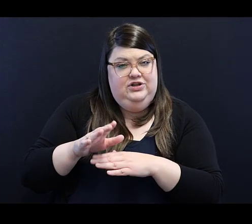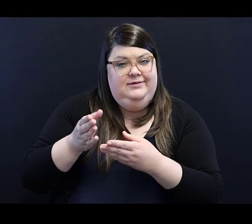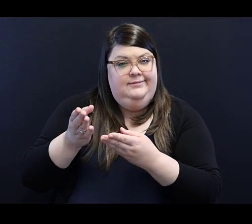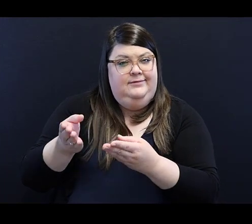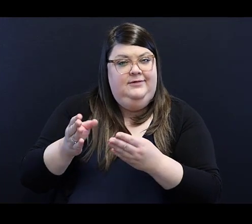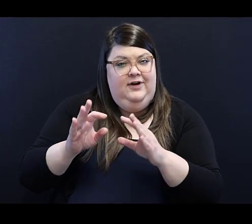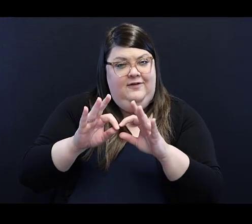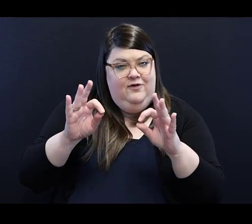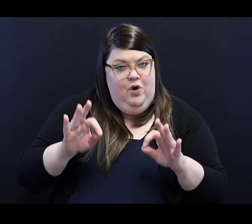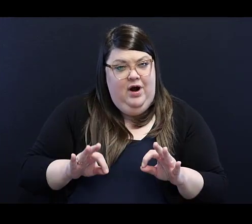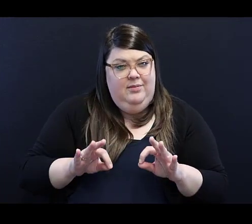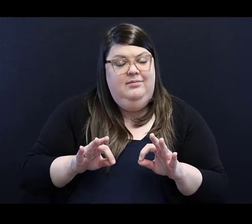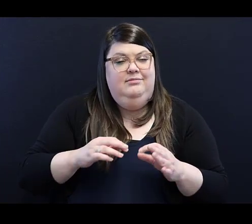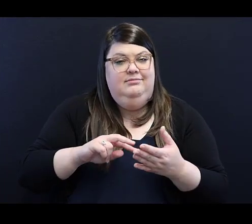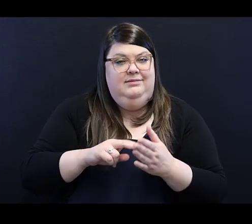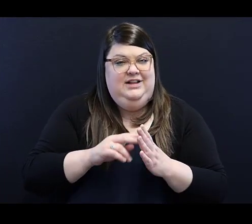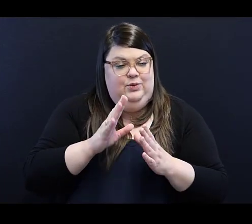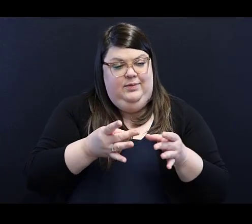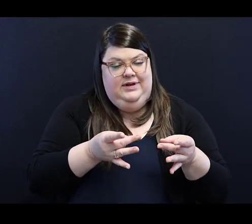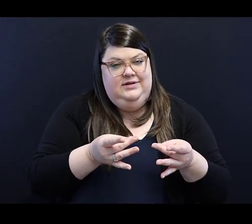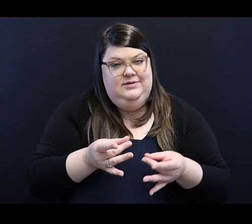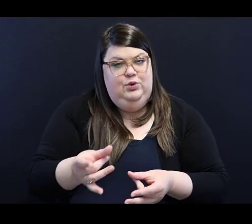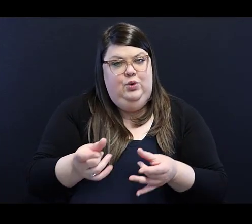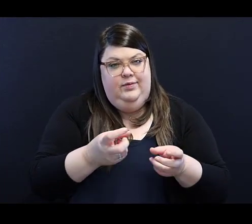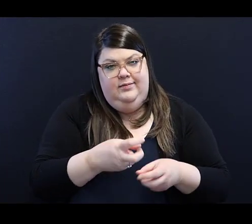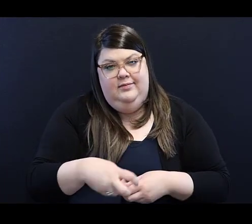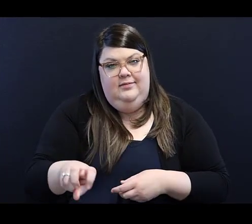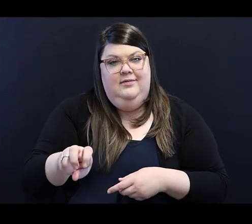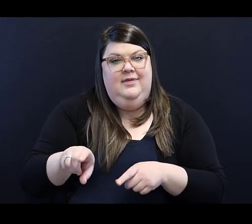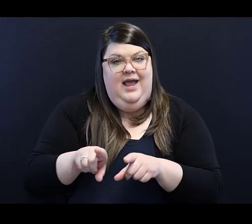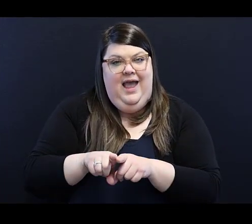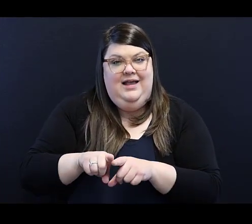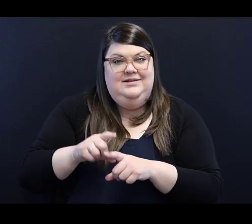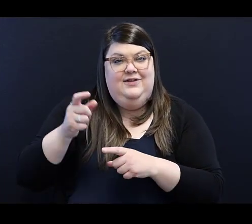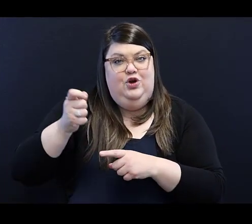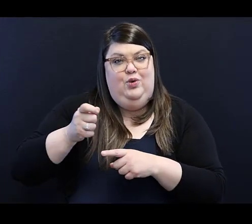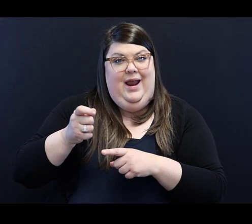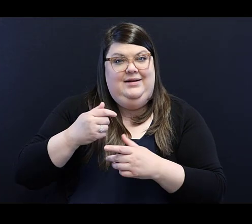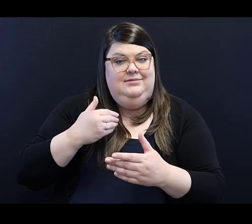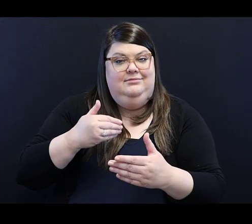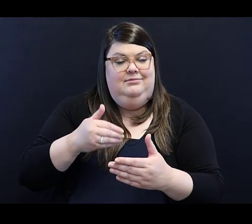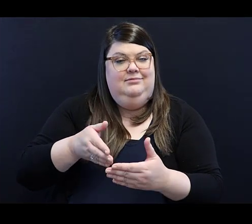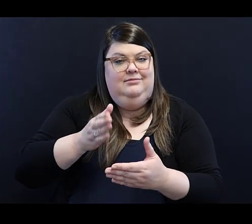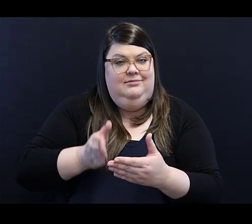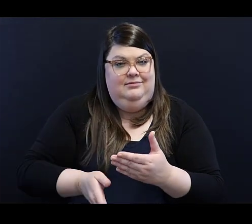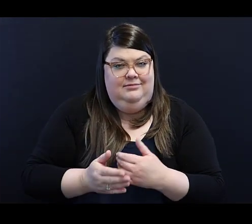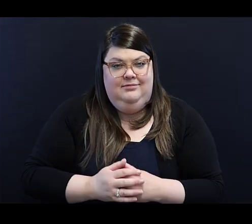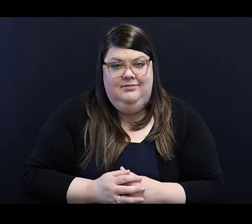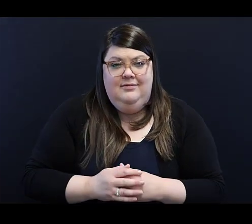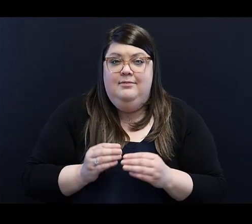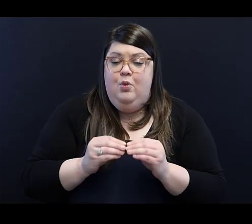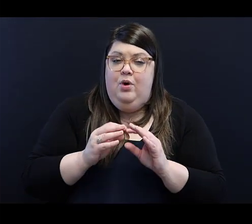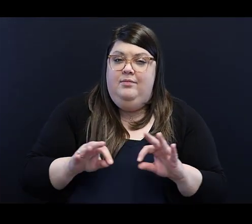to the NCRTM as the grant comes to a close. More importantly, it will ensure products reach a wider